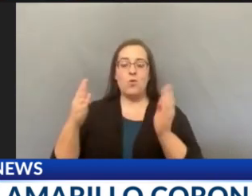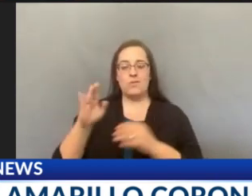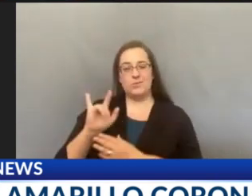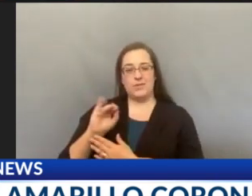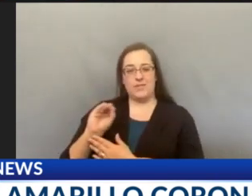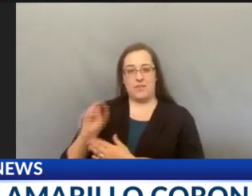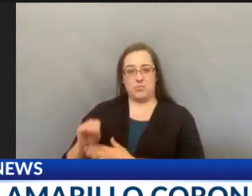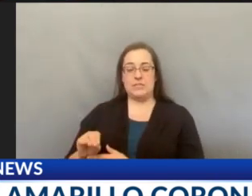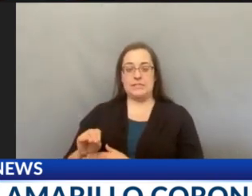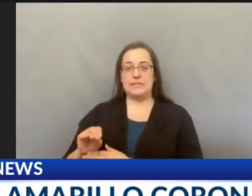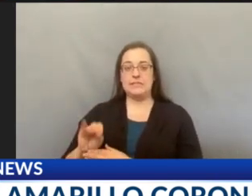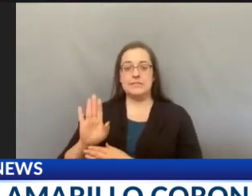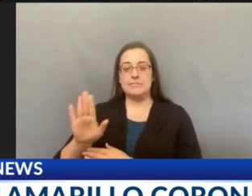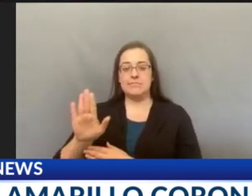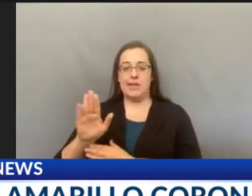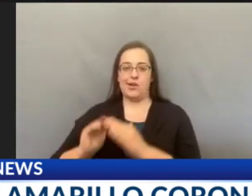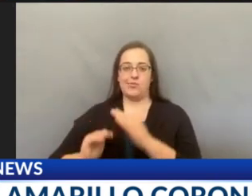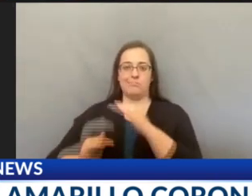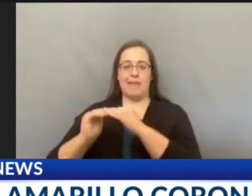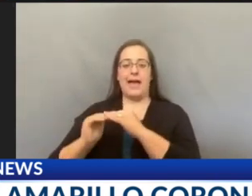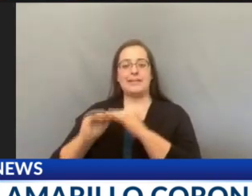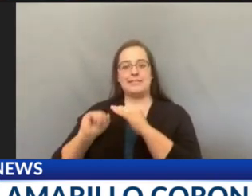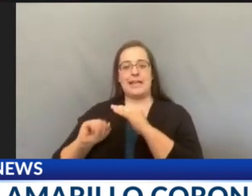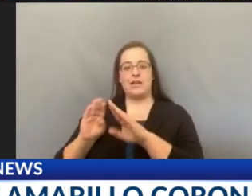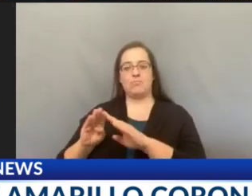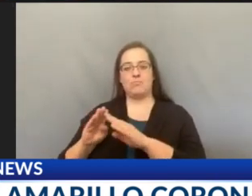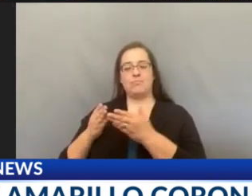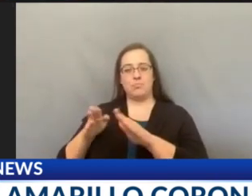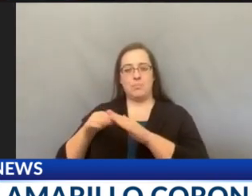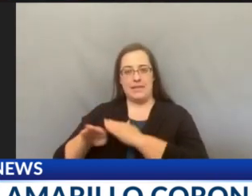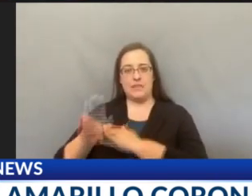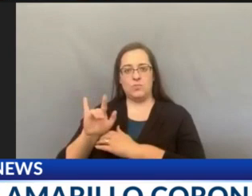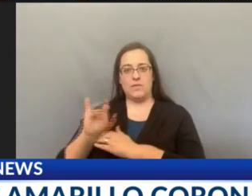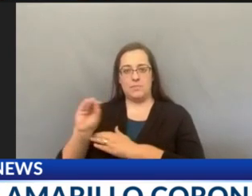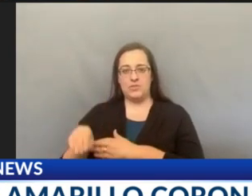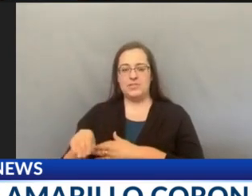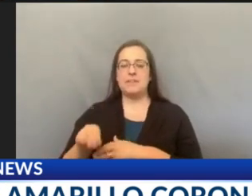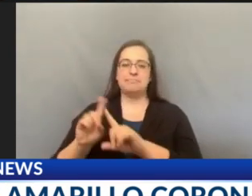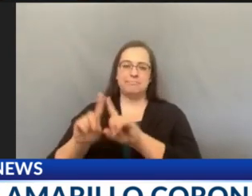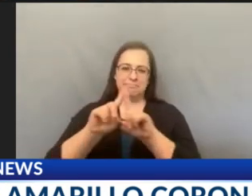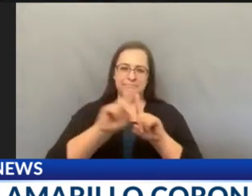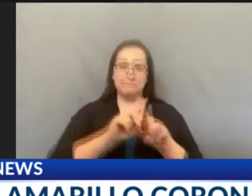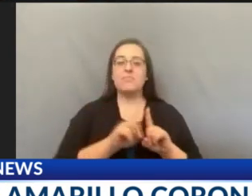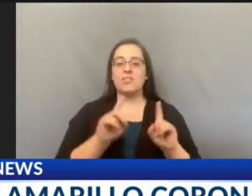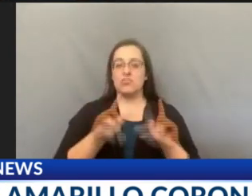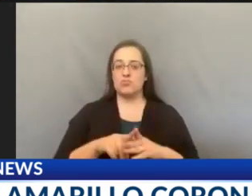SERVICES EXPANDED 50% OF THE TOTAL OCCUPANCY ON MAY 29 AS WELL, BARS AND SIMILAR CAN OPEN